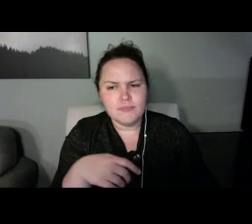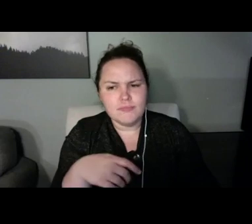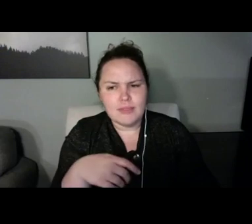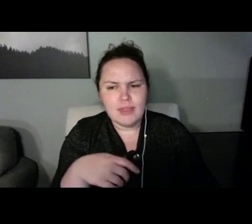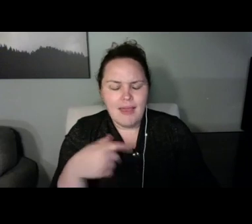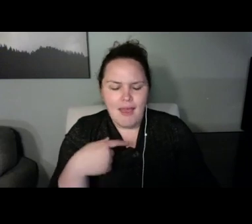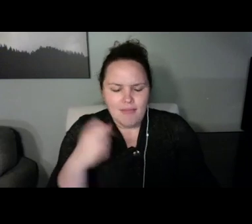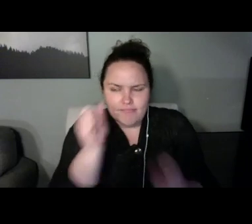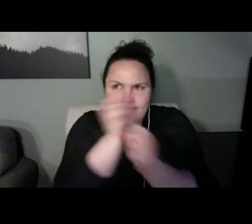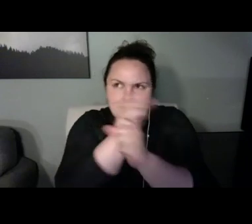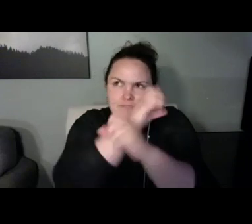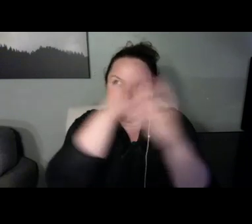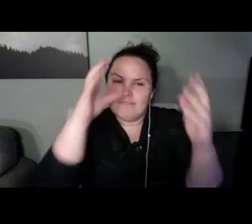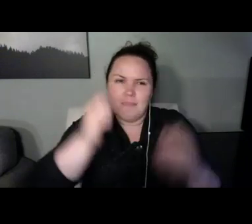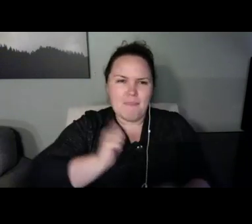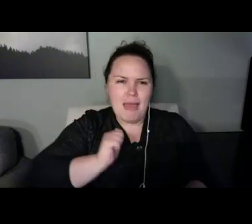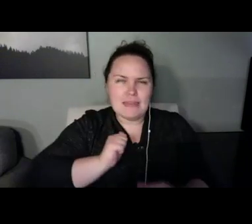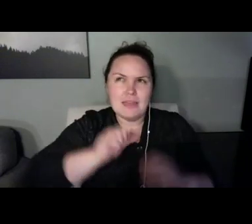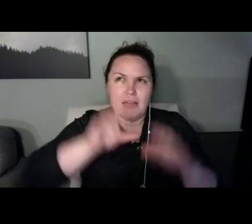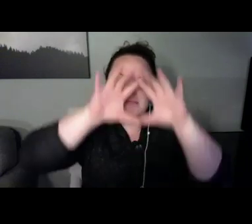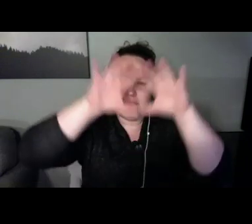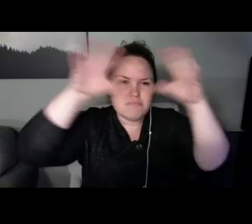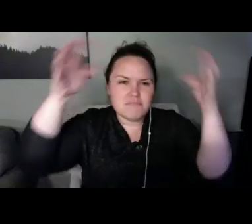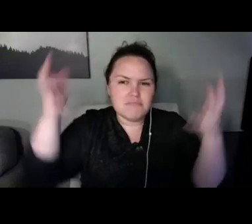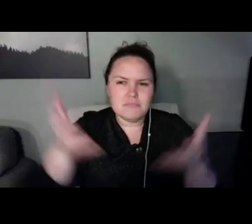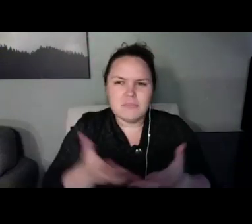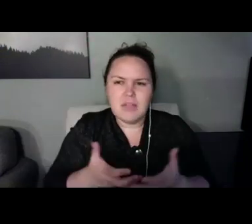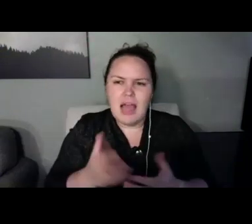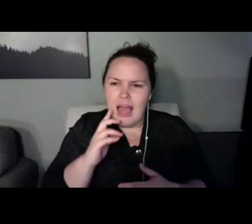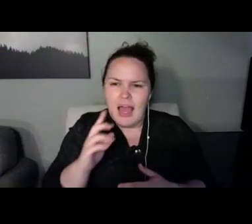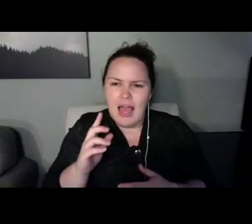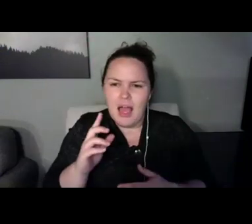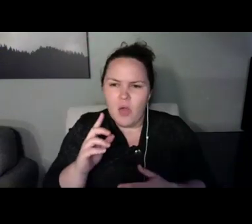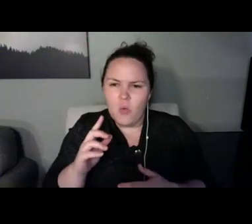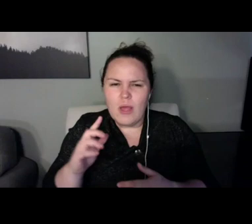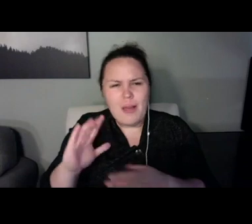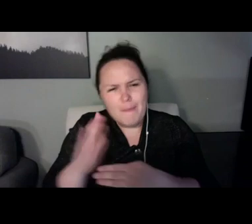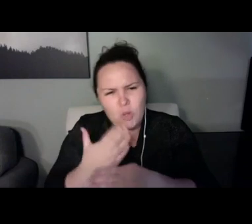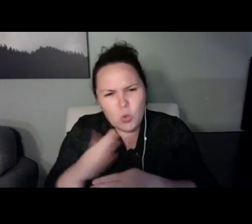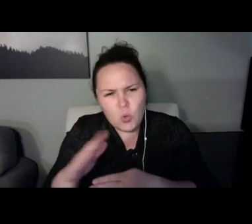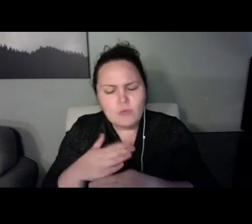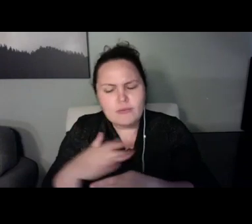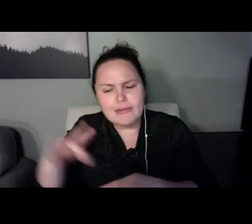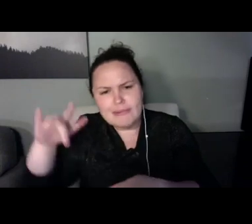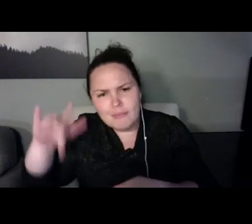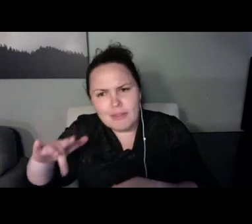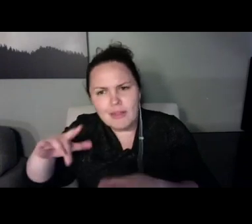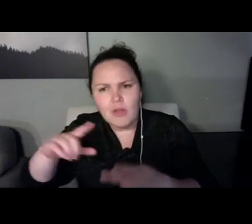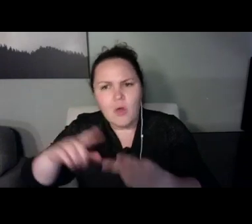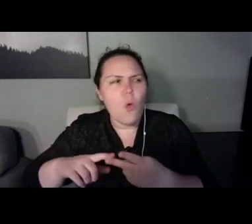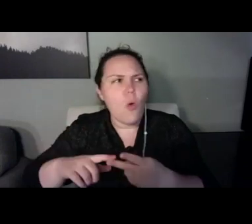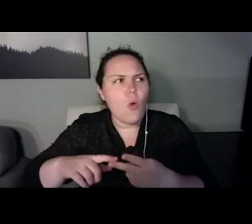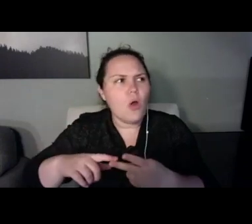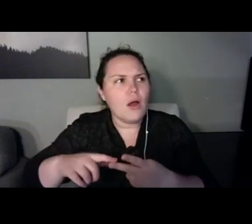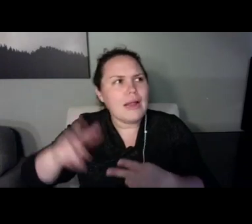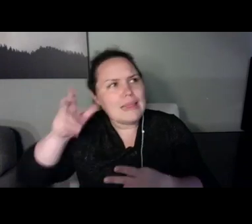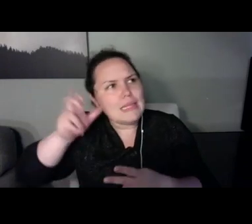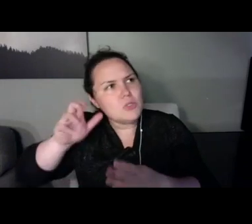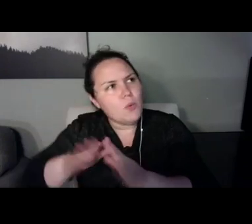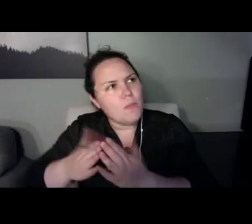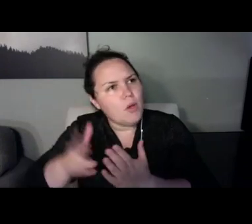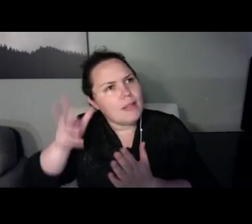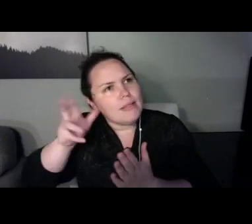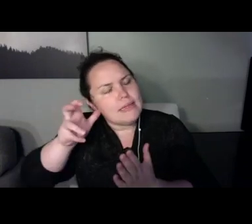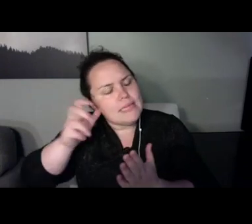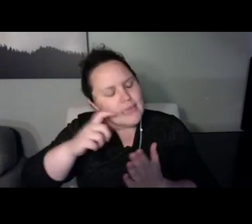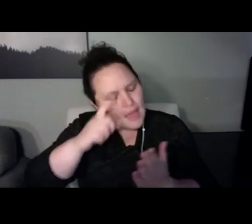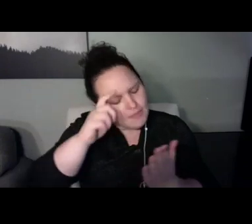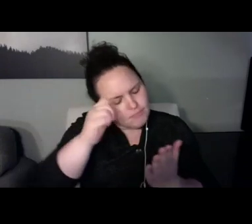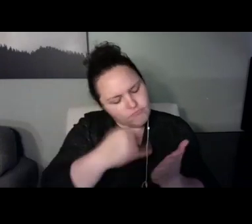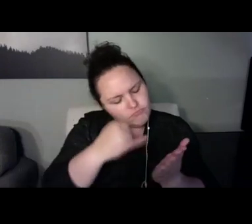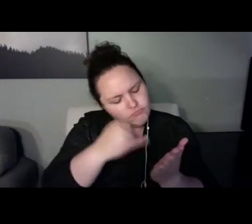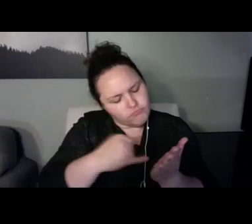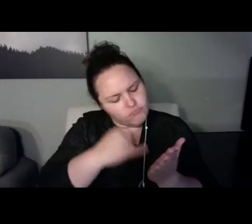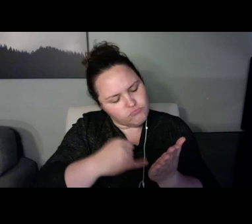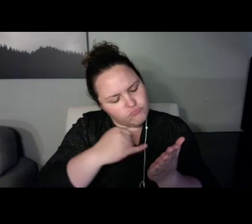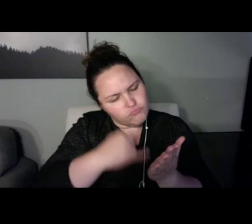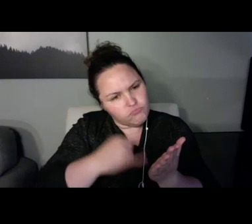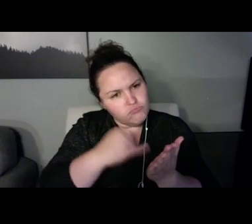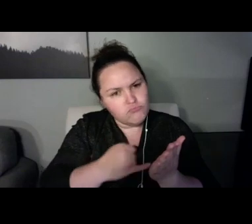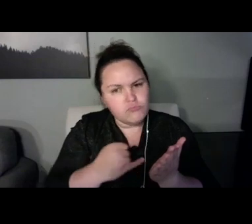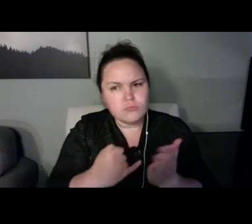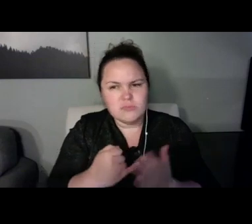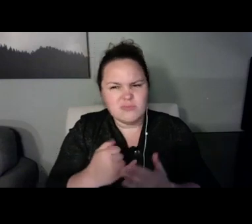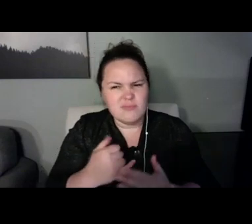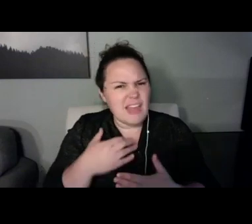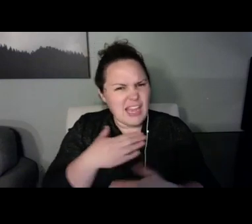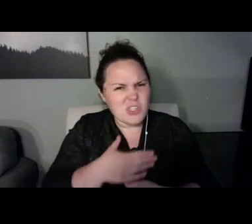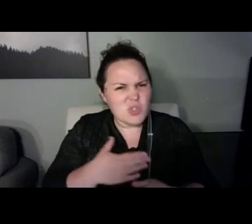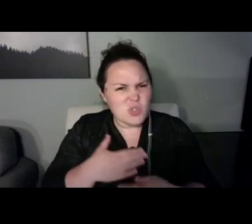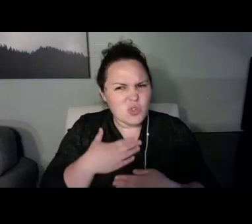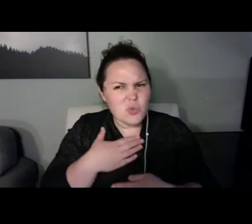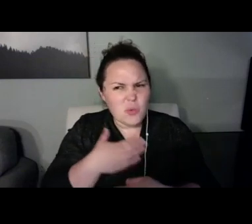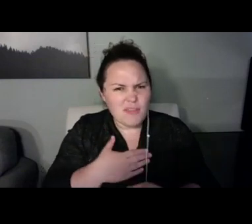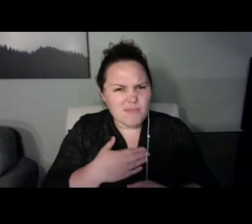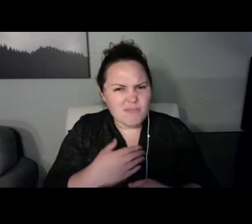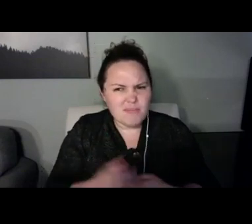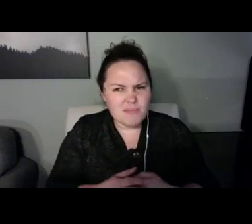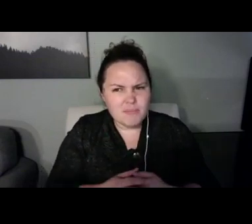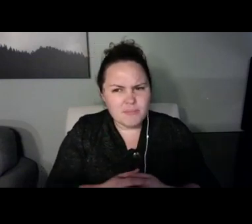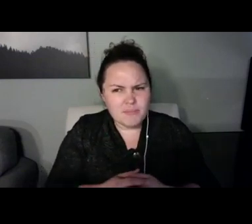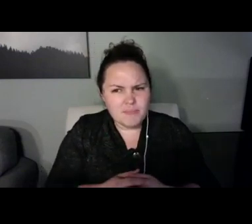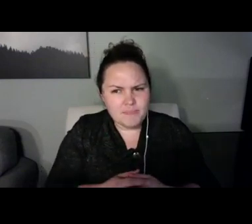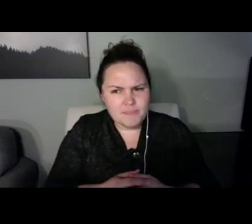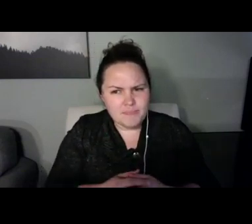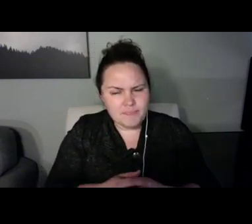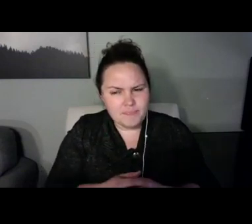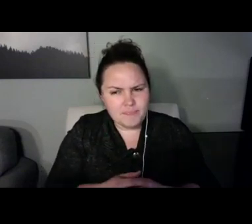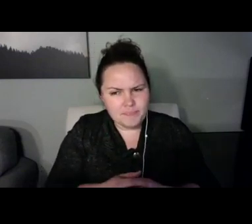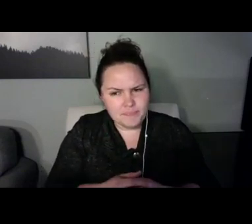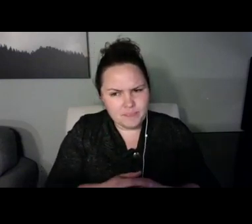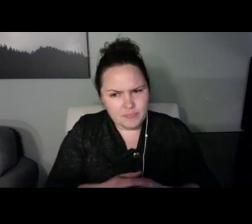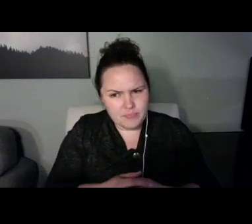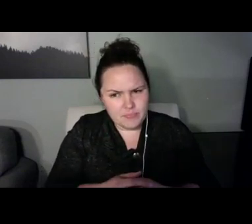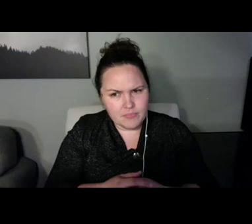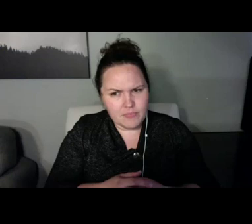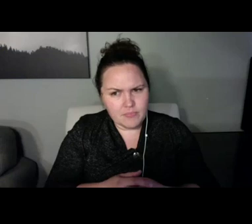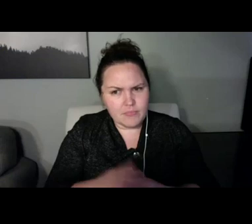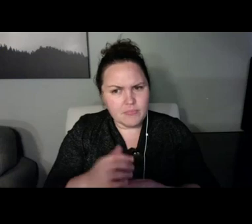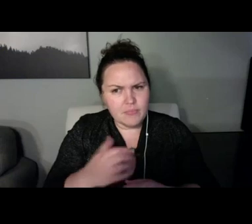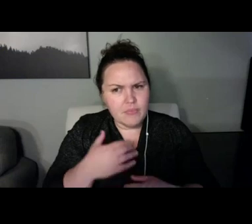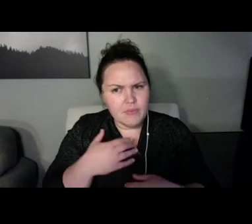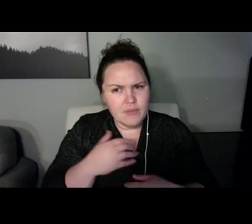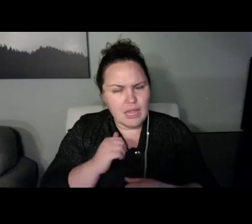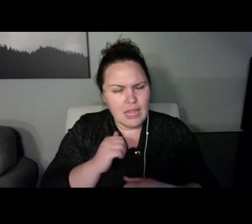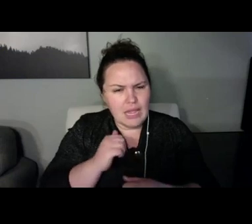And to have the cane was just life altering to see her now be able to walk confidently.